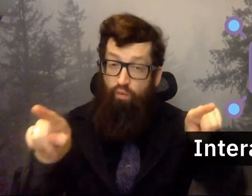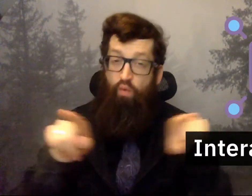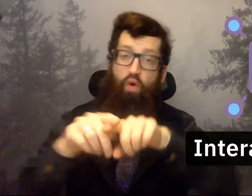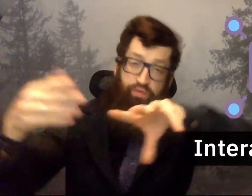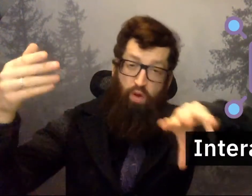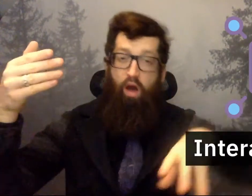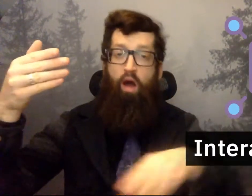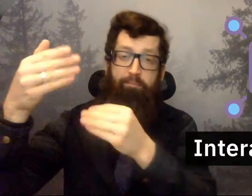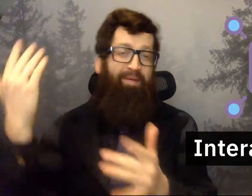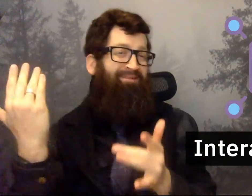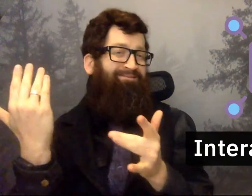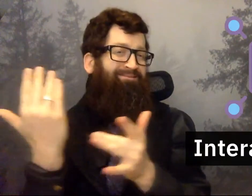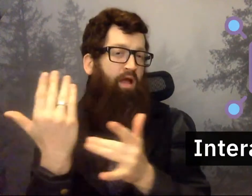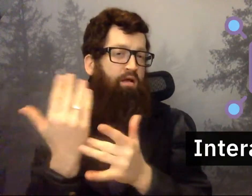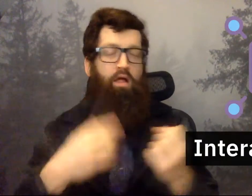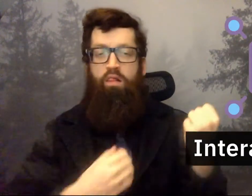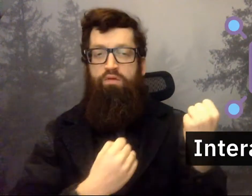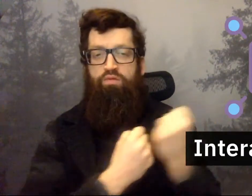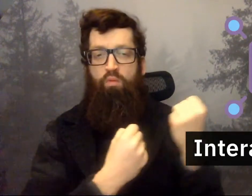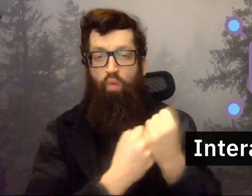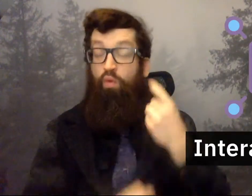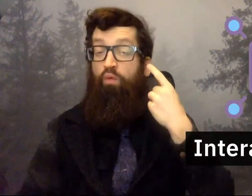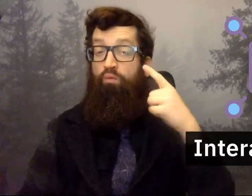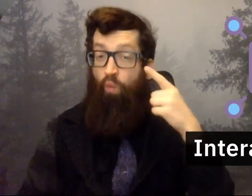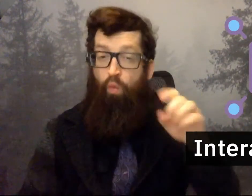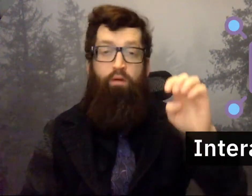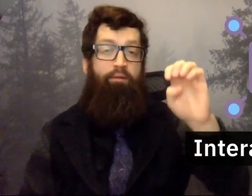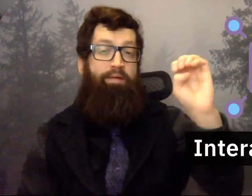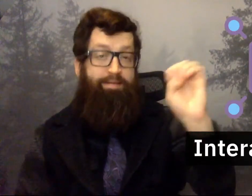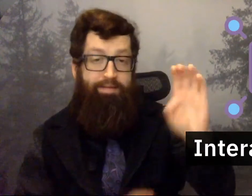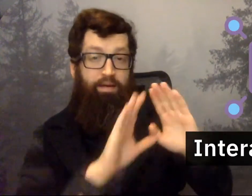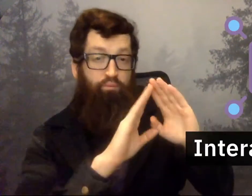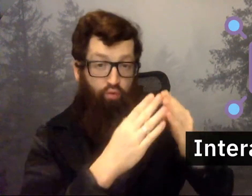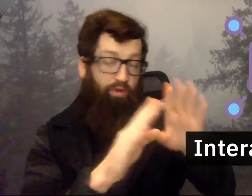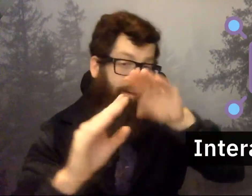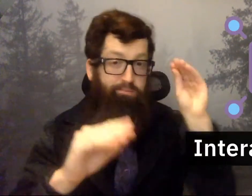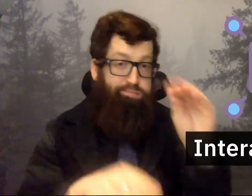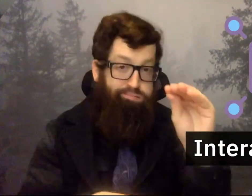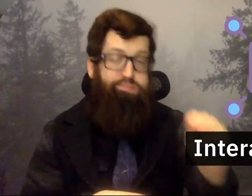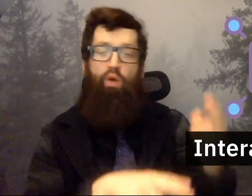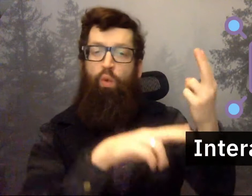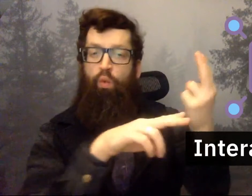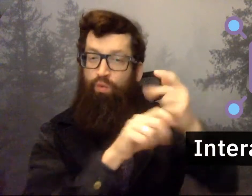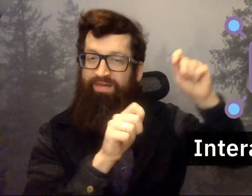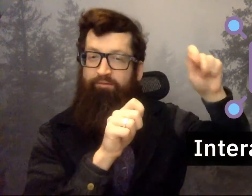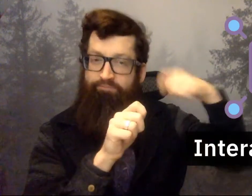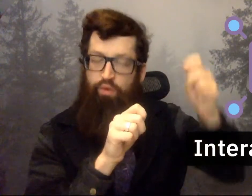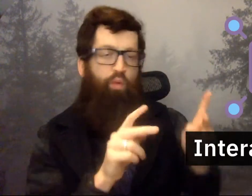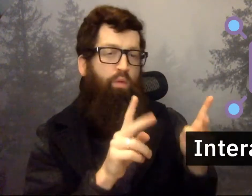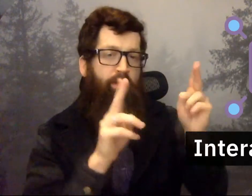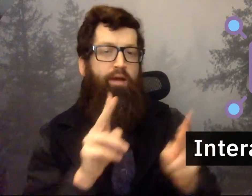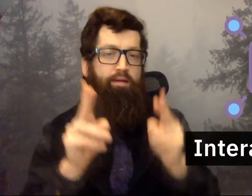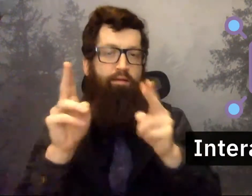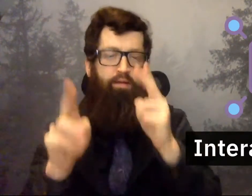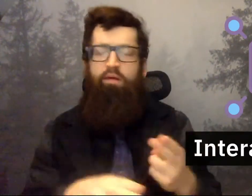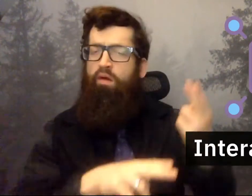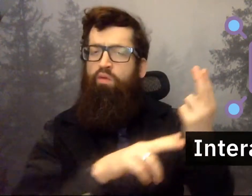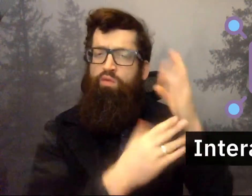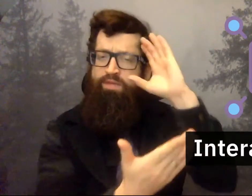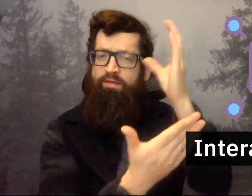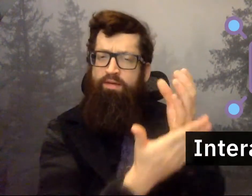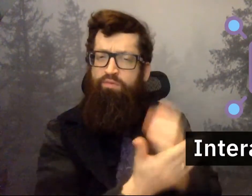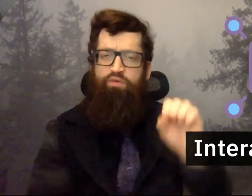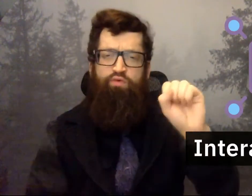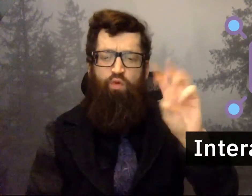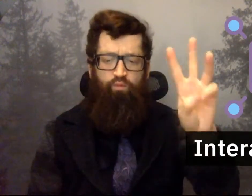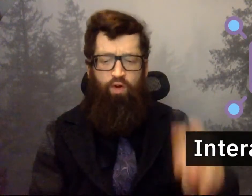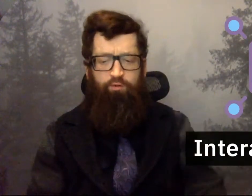for e-book video editing using graphics and software.